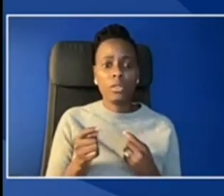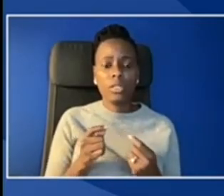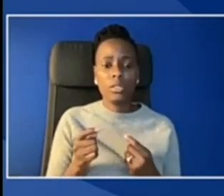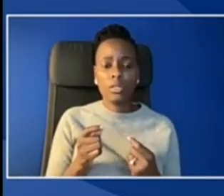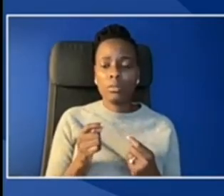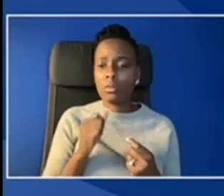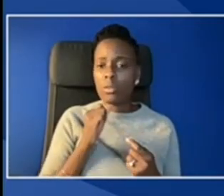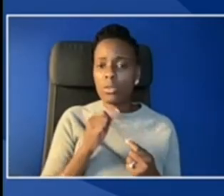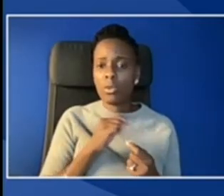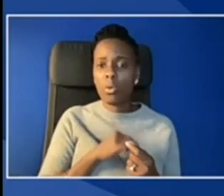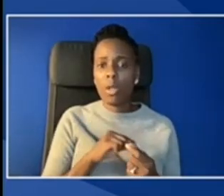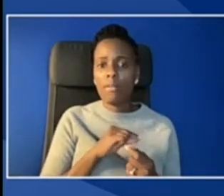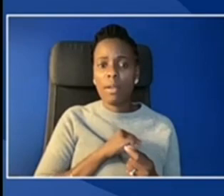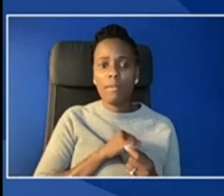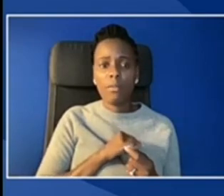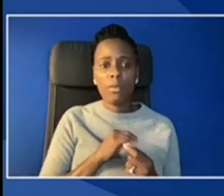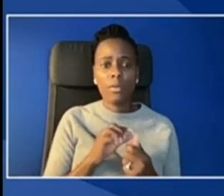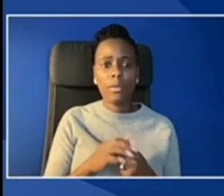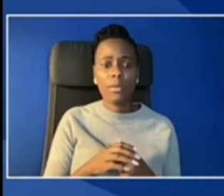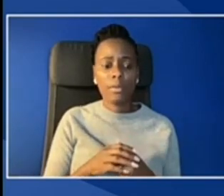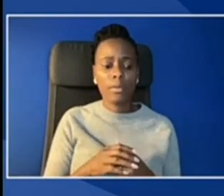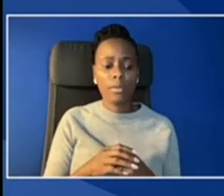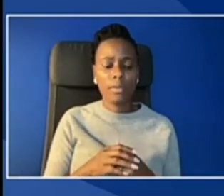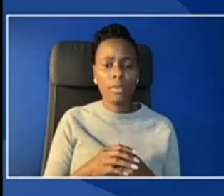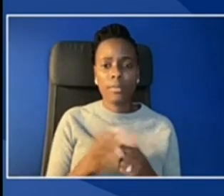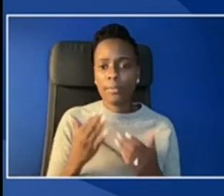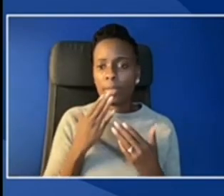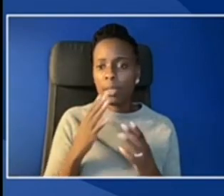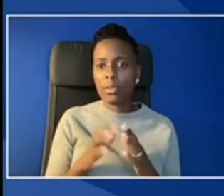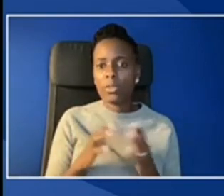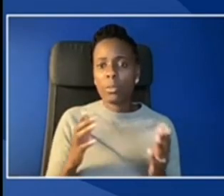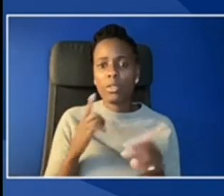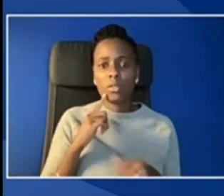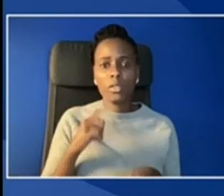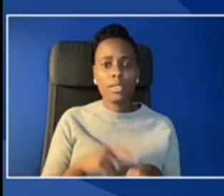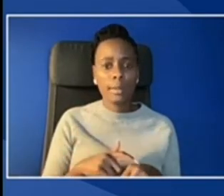30 seconds remaining. Thank you so much for your time. That's all I wanted to say.